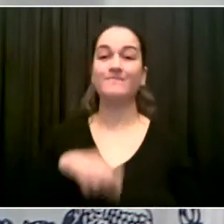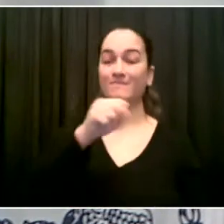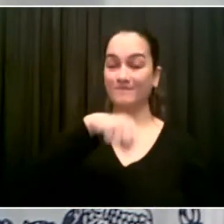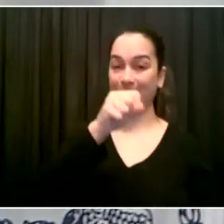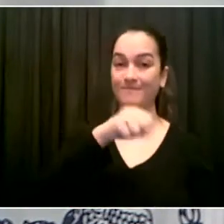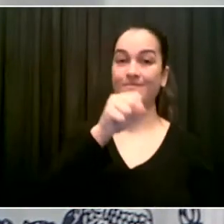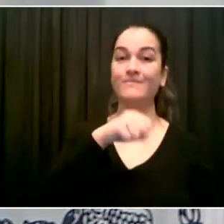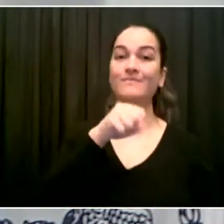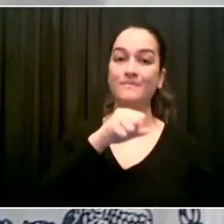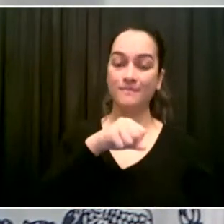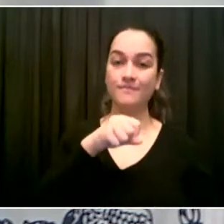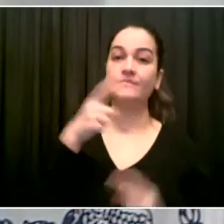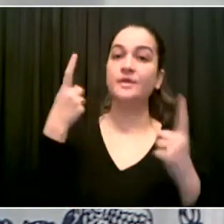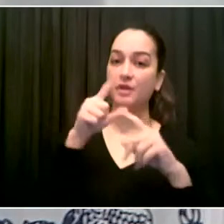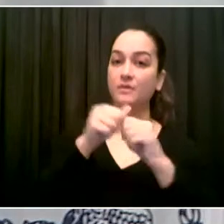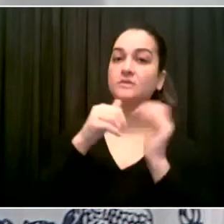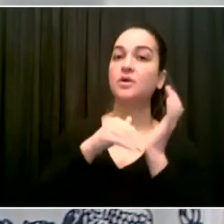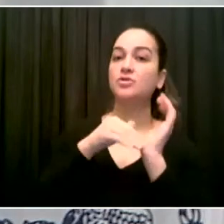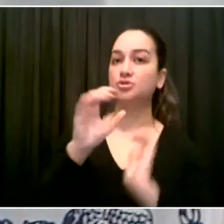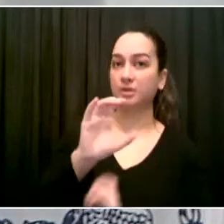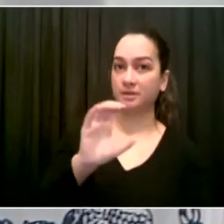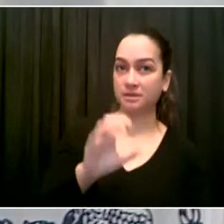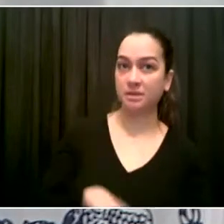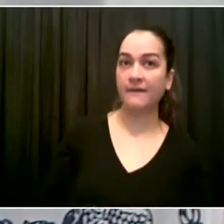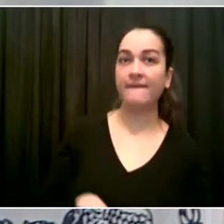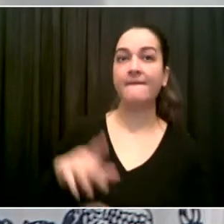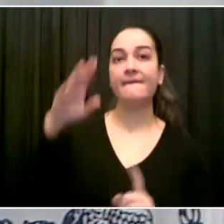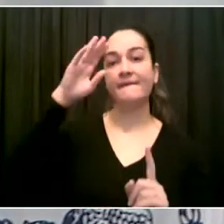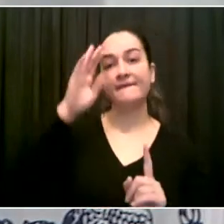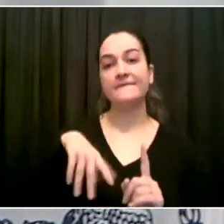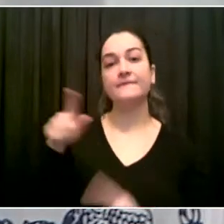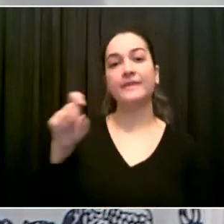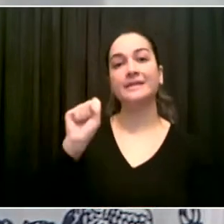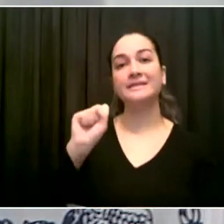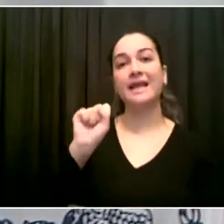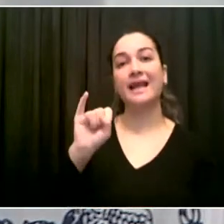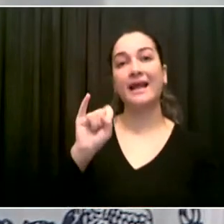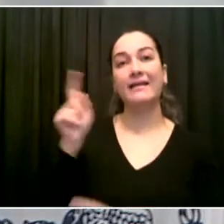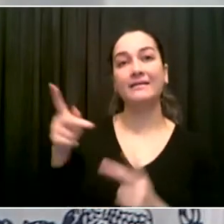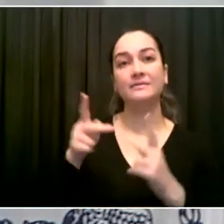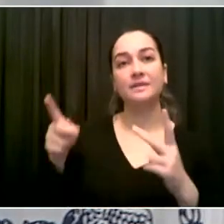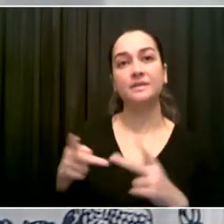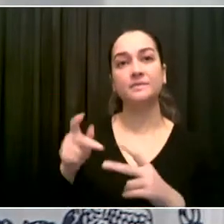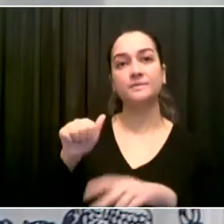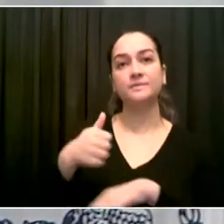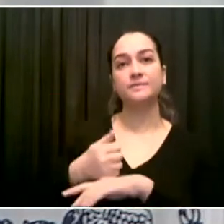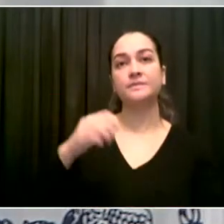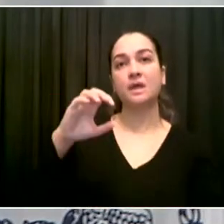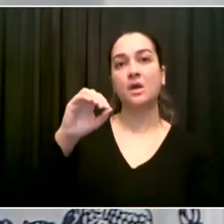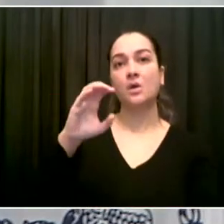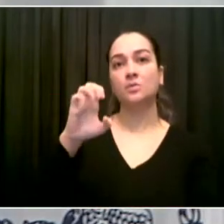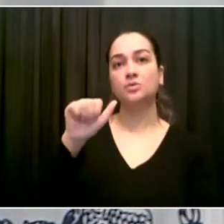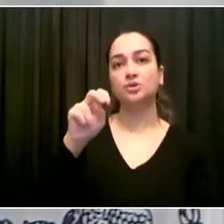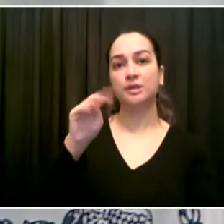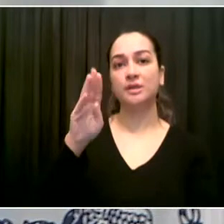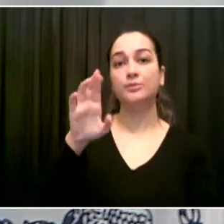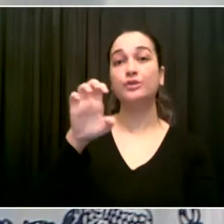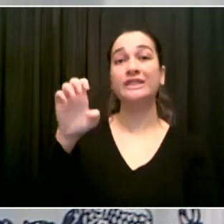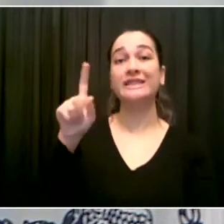DR. CHOKSHI. JUST AN UPDATE. WITH REGARARDS TO